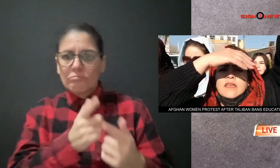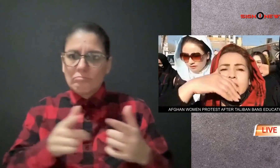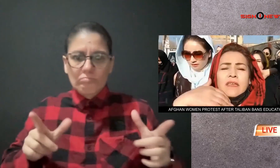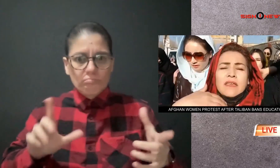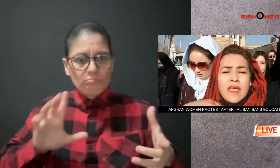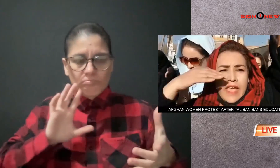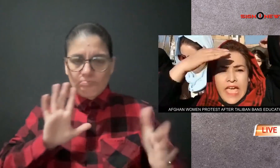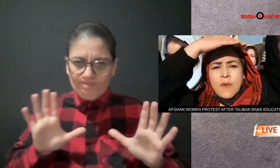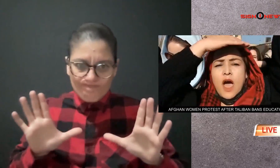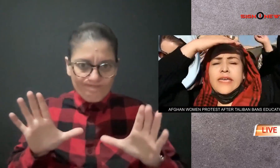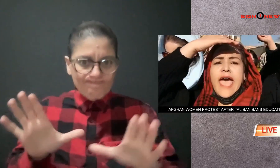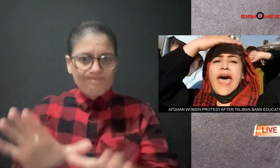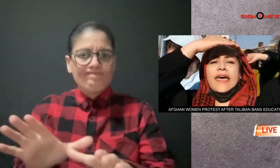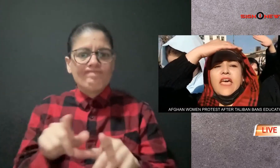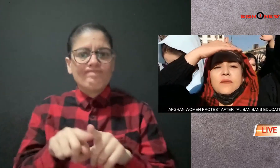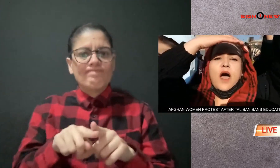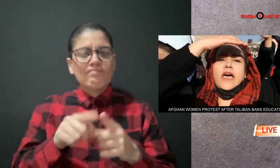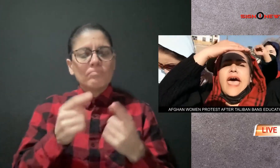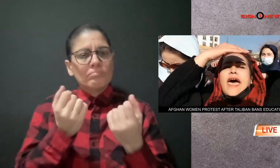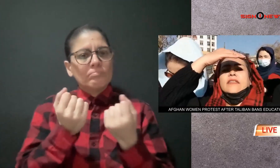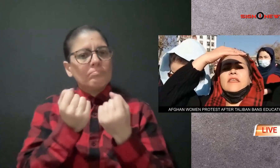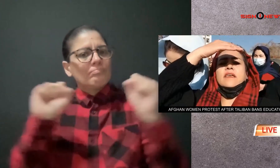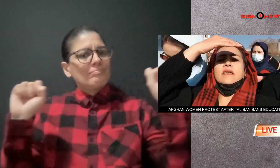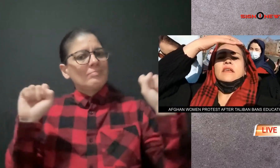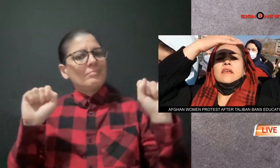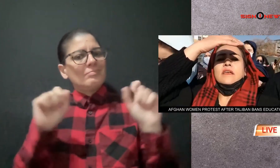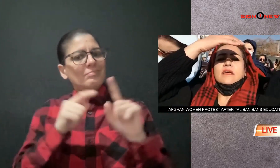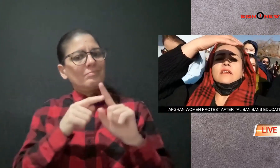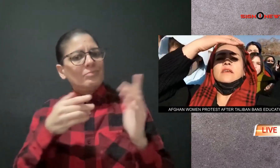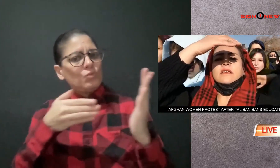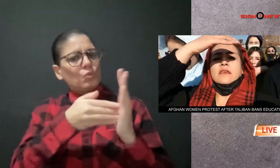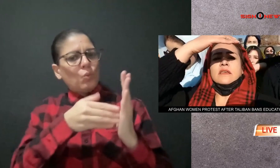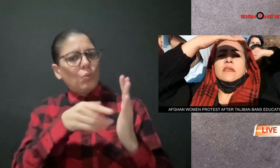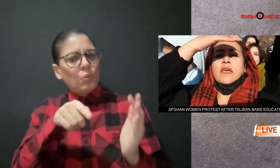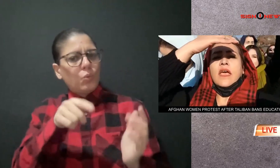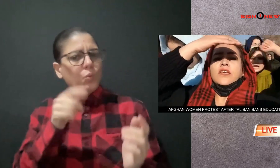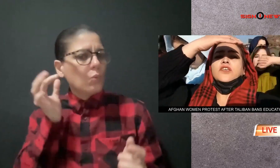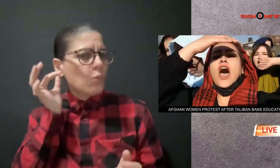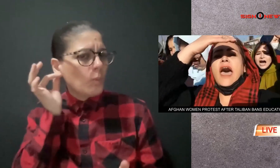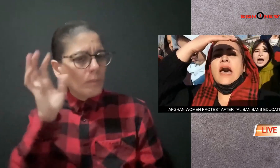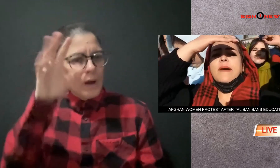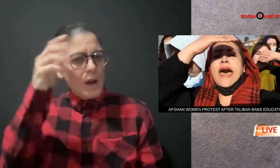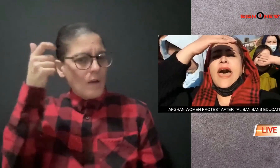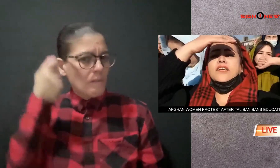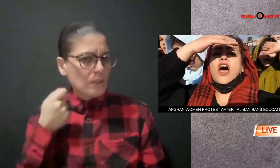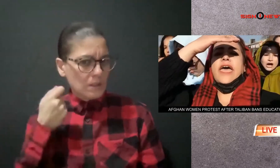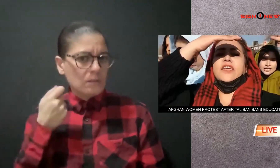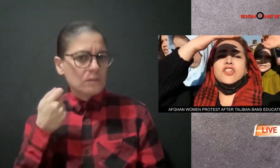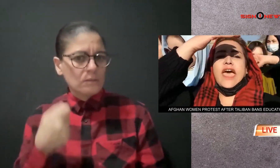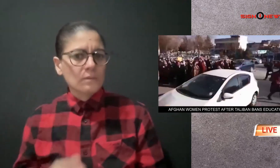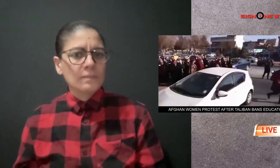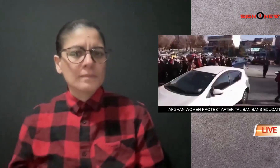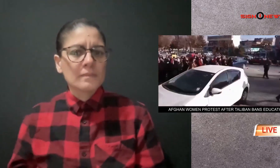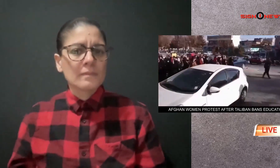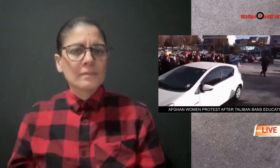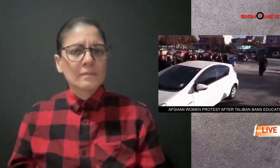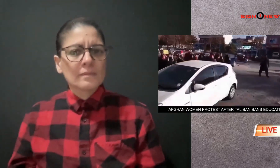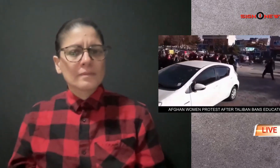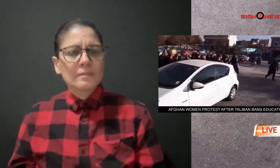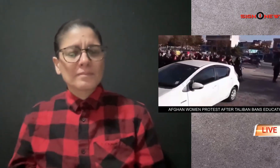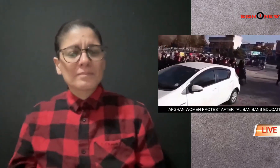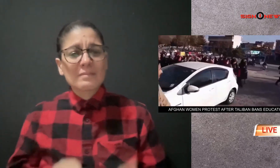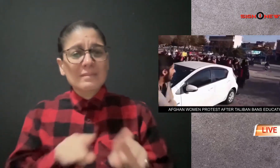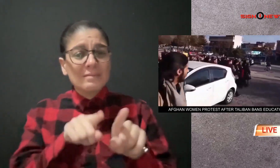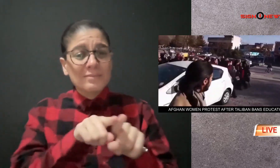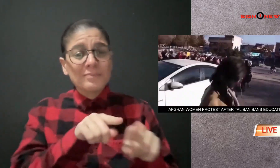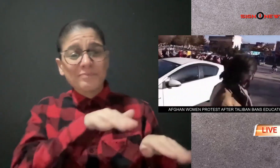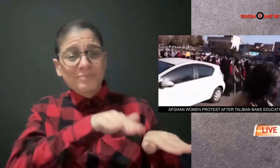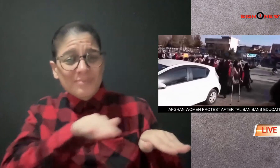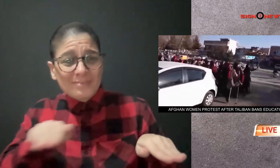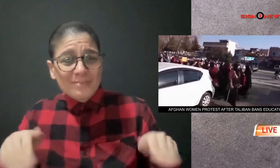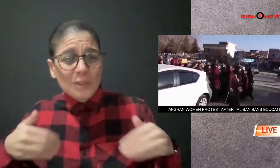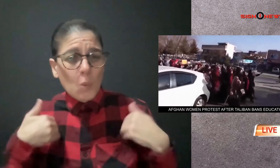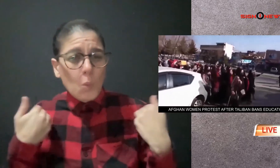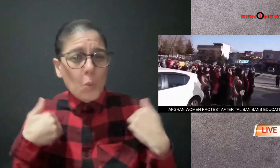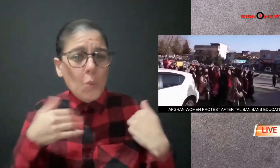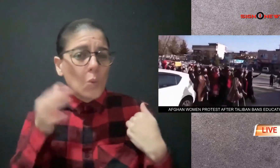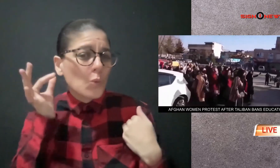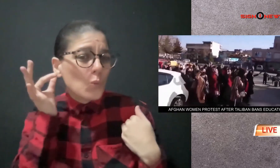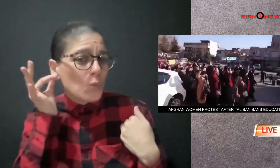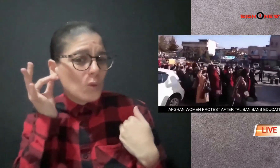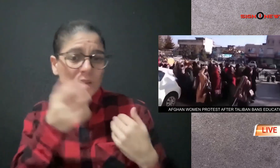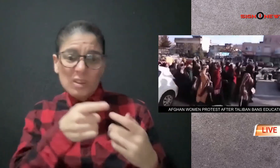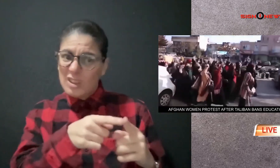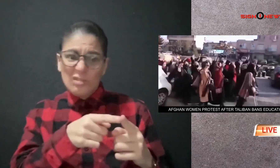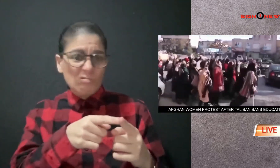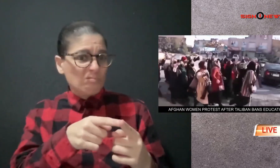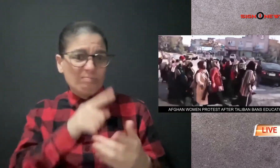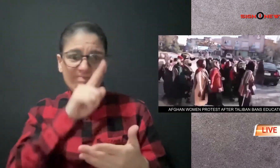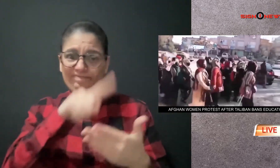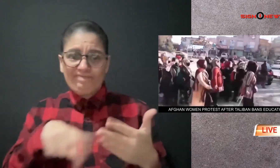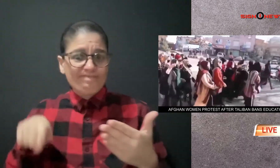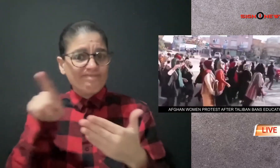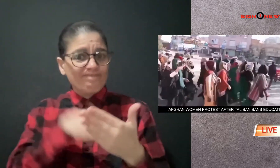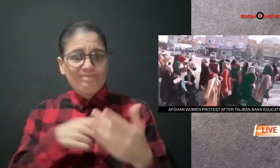the Taliban's decision is the latest step in a crackdown on the freedoms of Afghan women